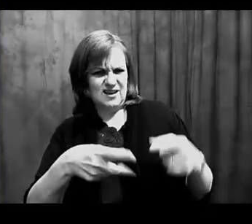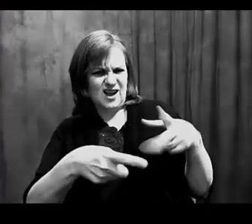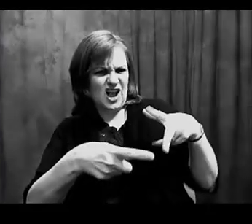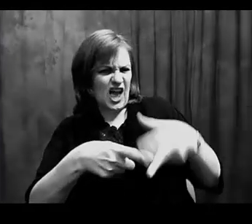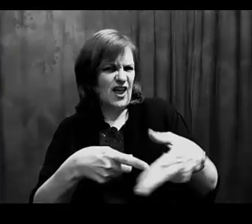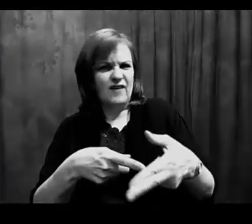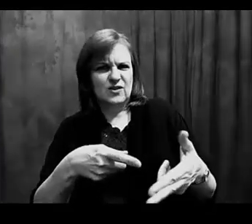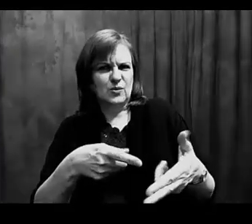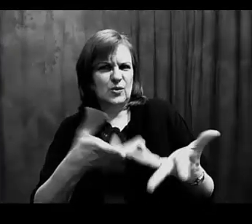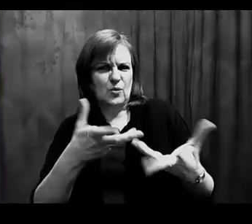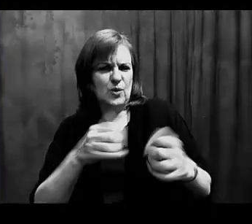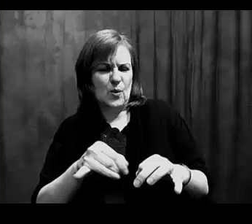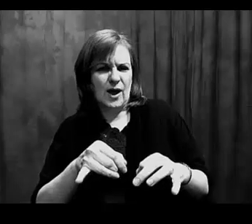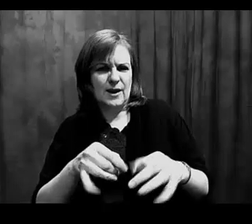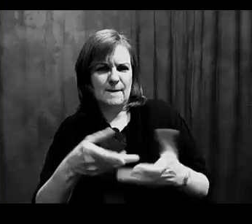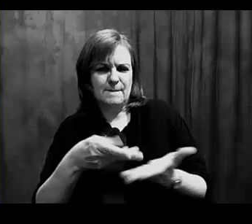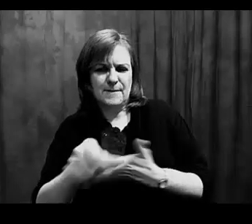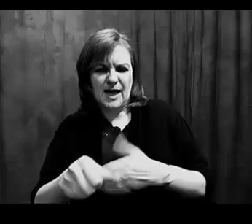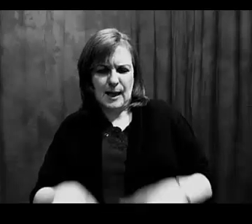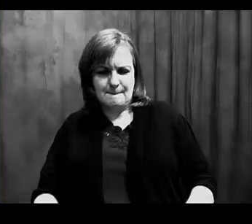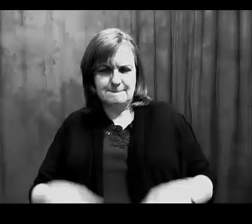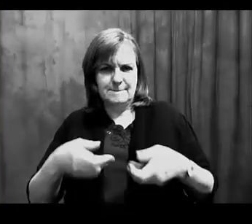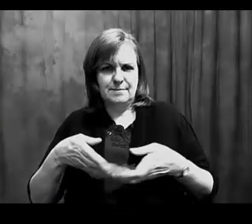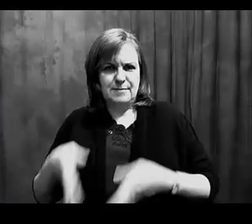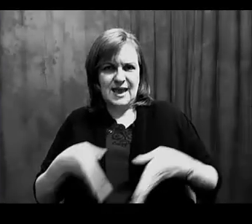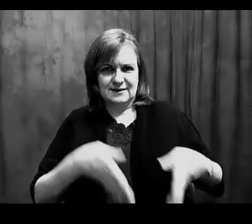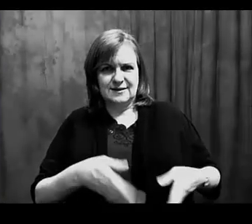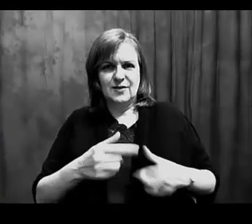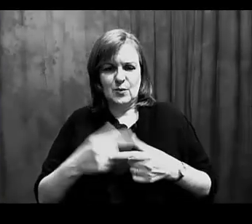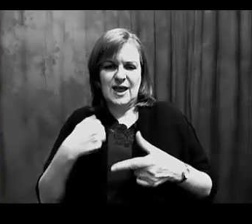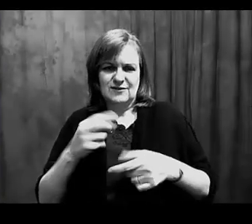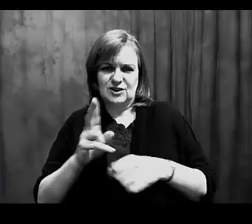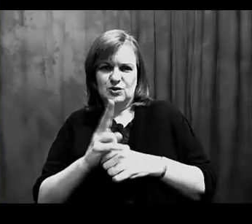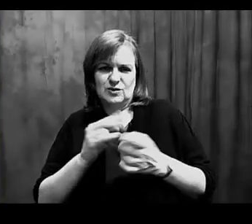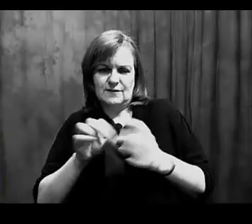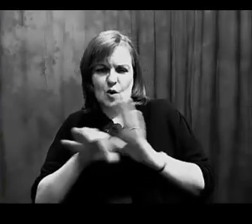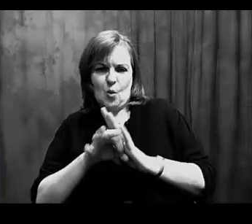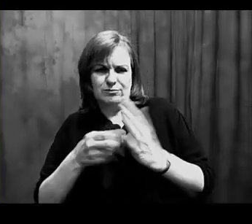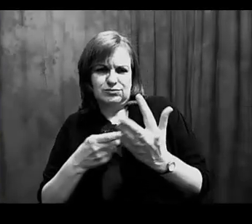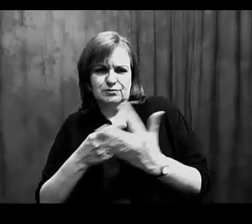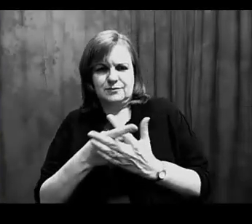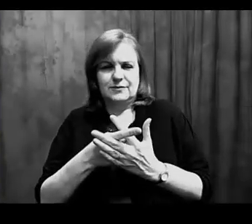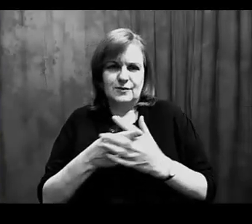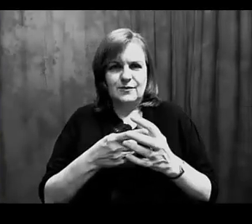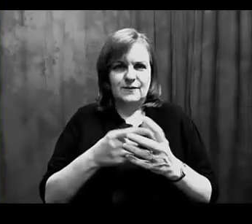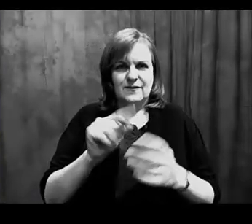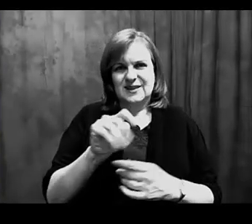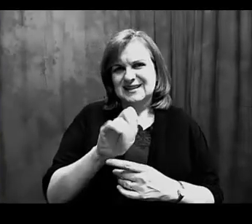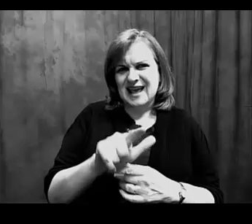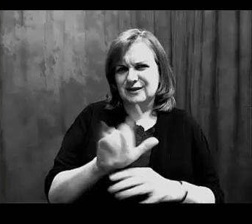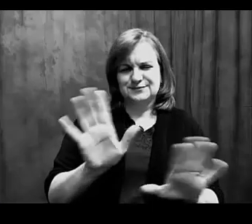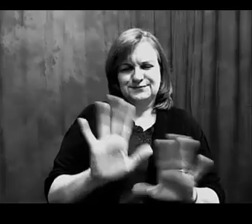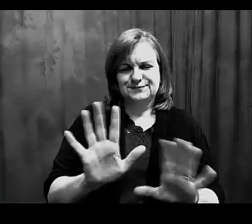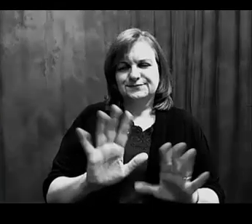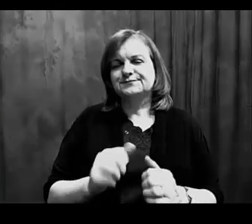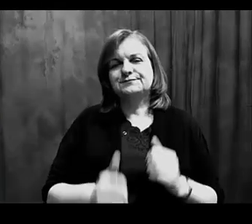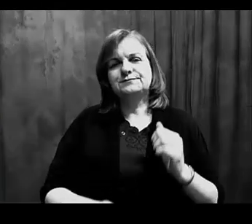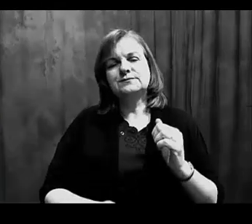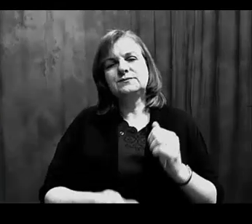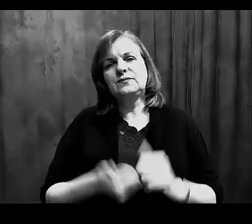"Cut it off! we don't wanna try to buy pants that we have aquish a tail through!!" so for most